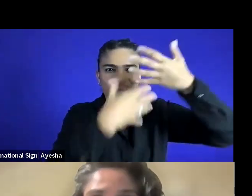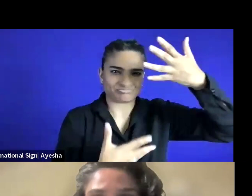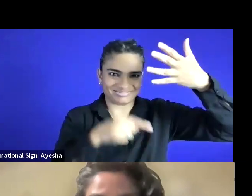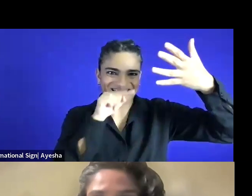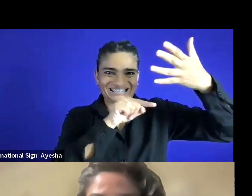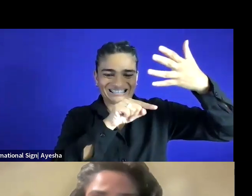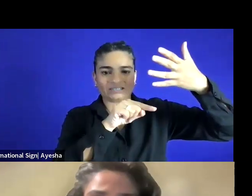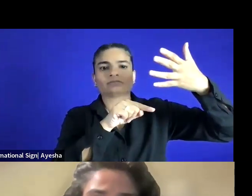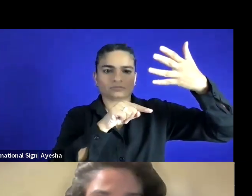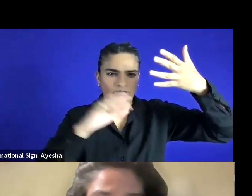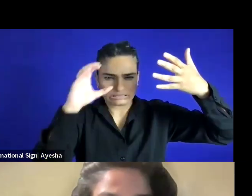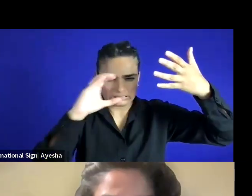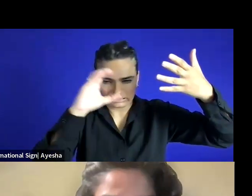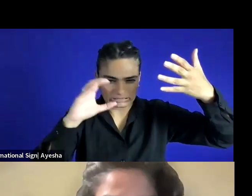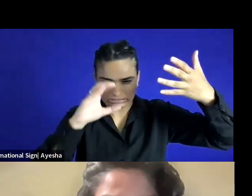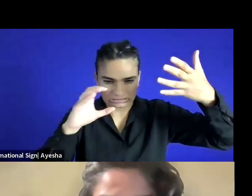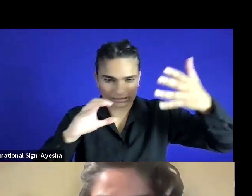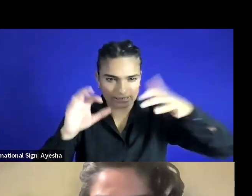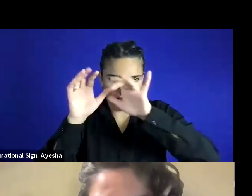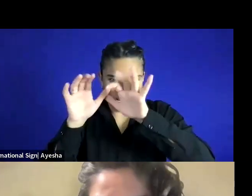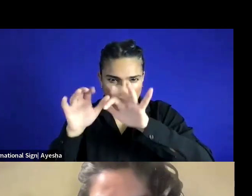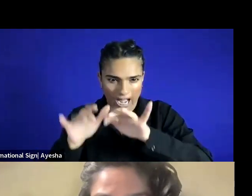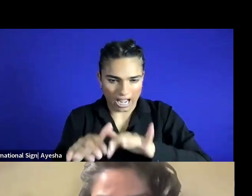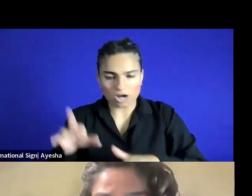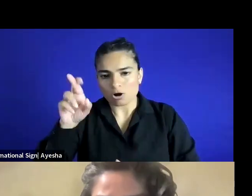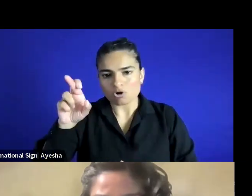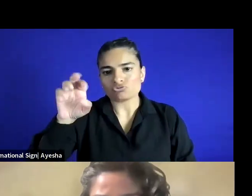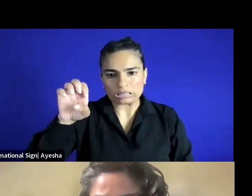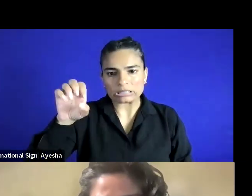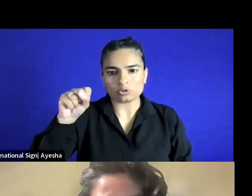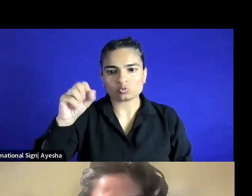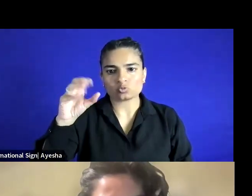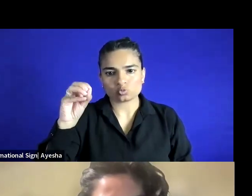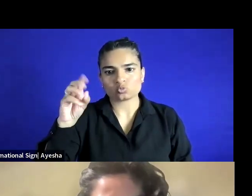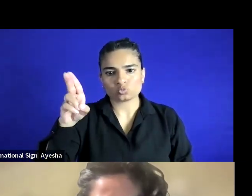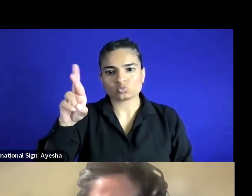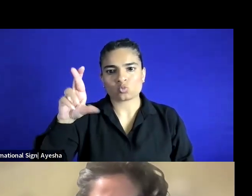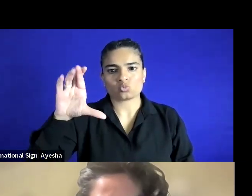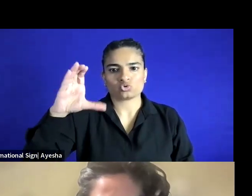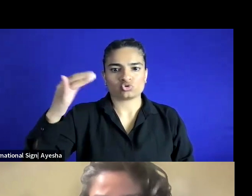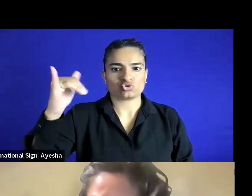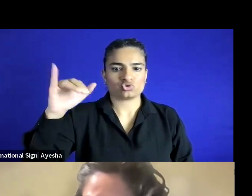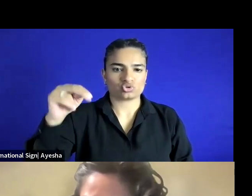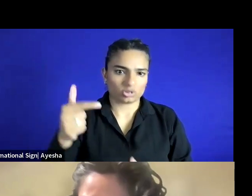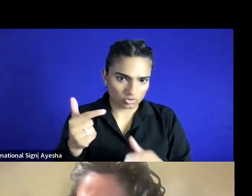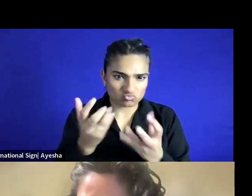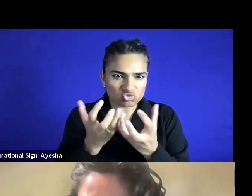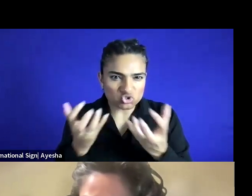Click on click the enter button. And everything that is under resourcing will be filtered out.